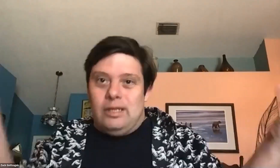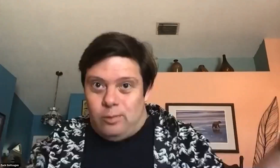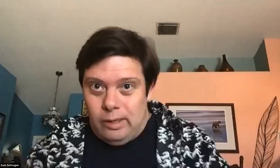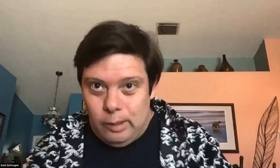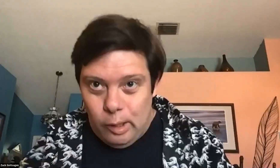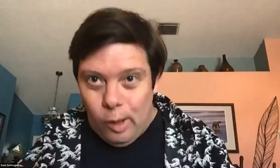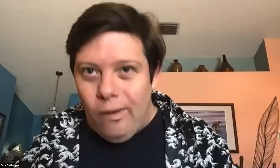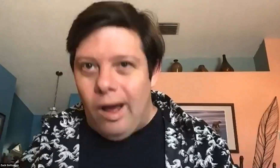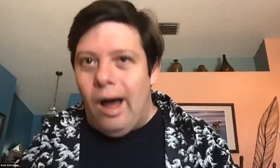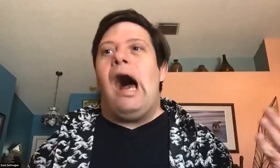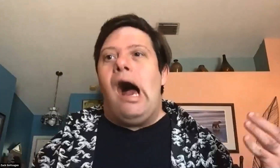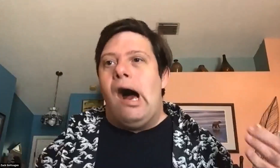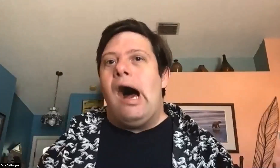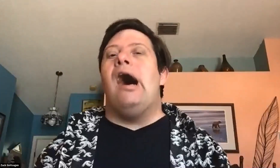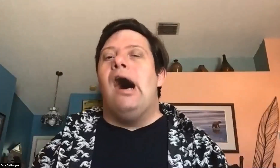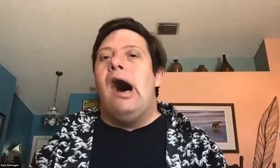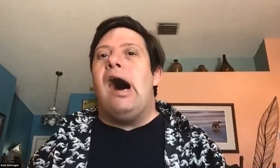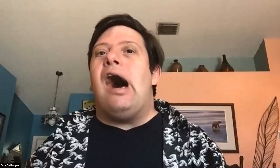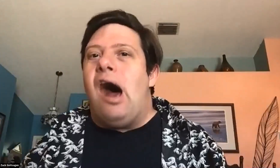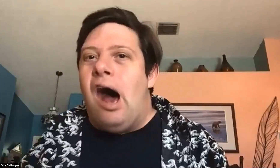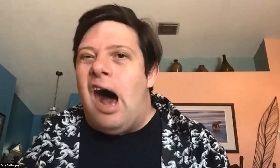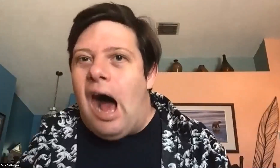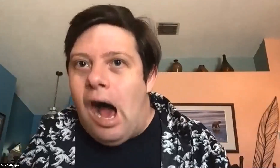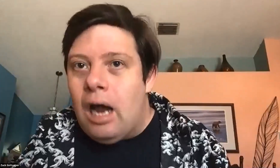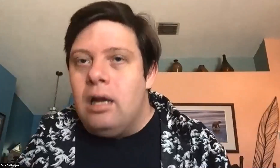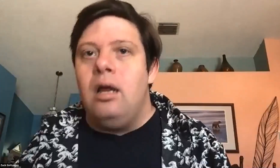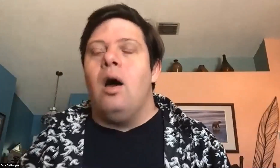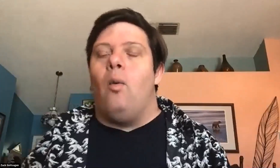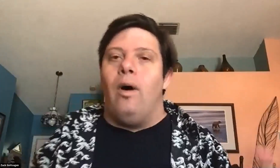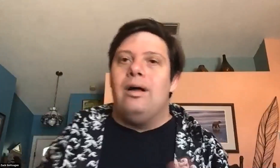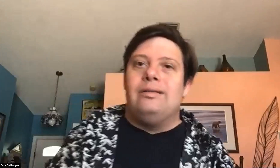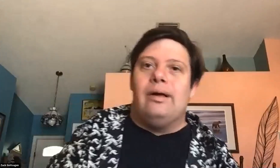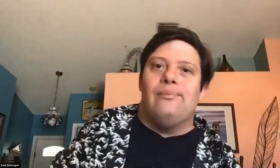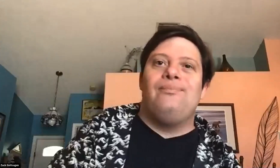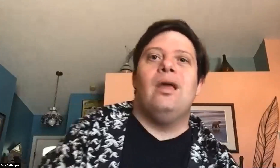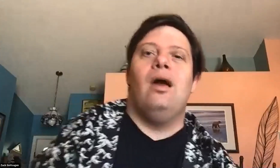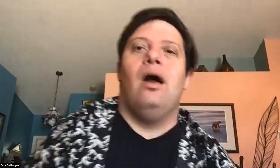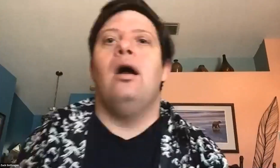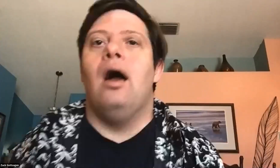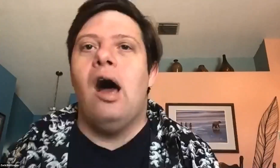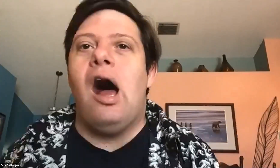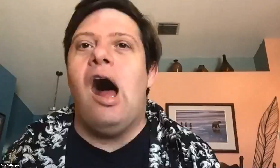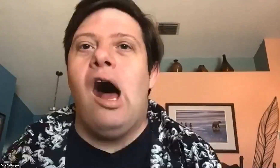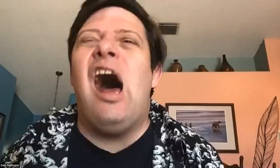is it like to teach acting? Actually, just so